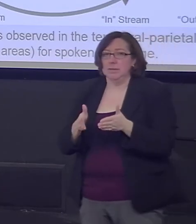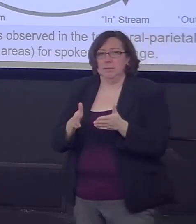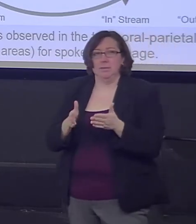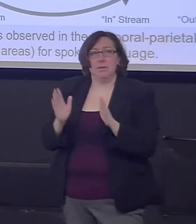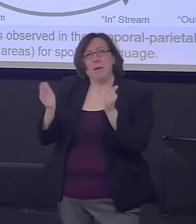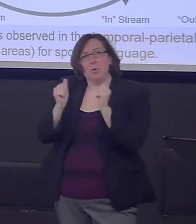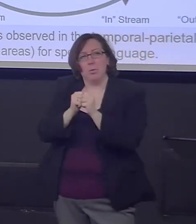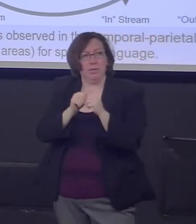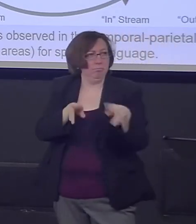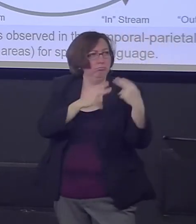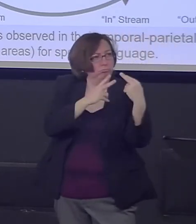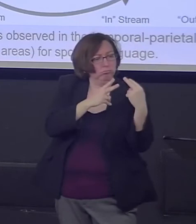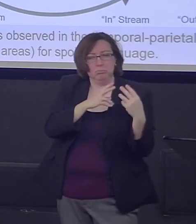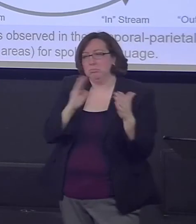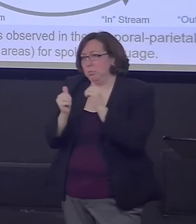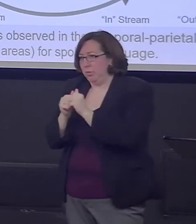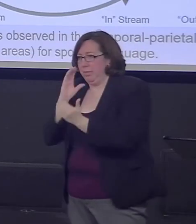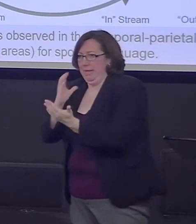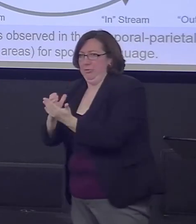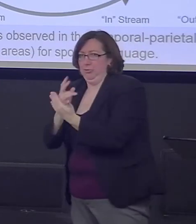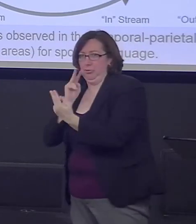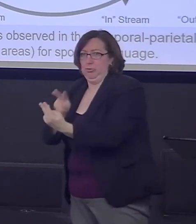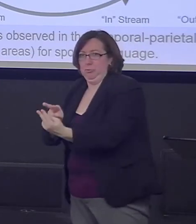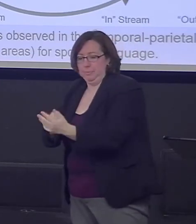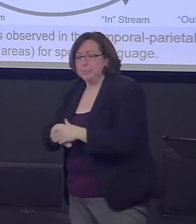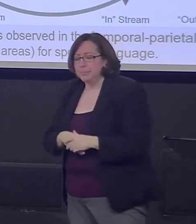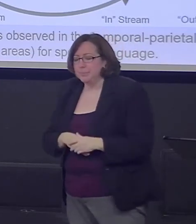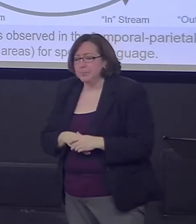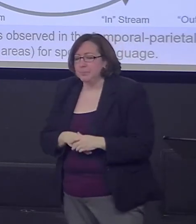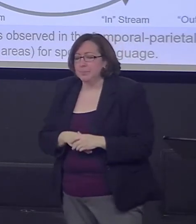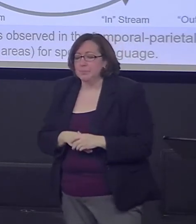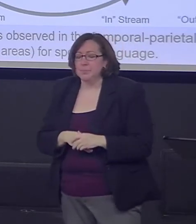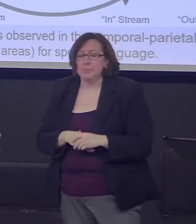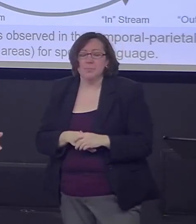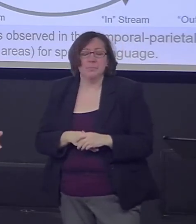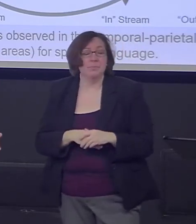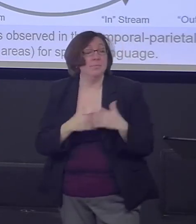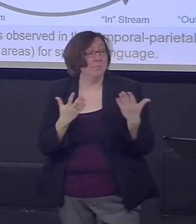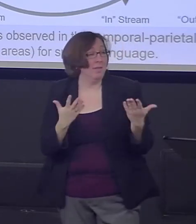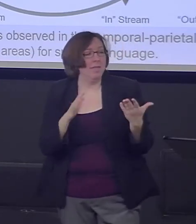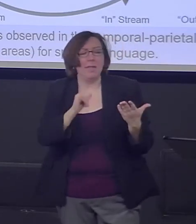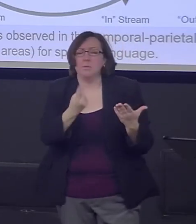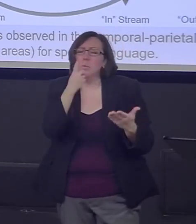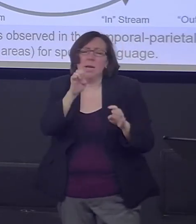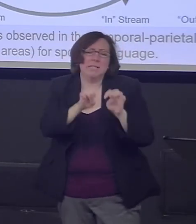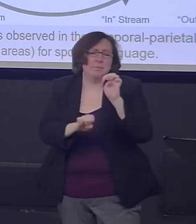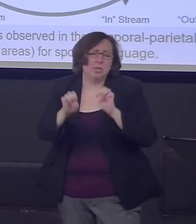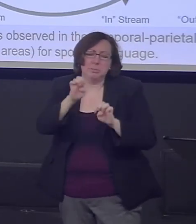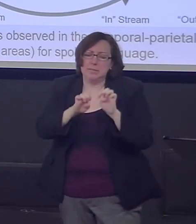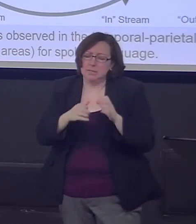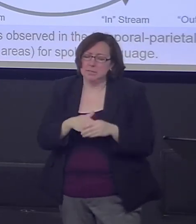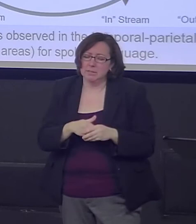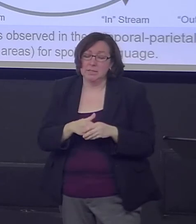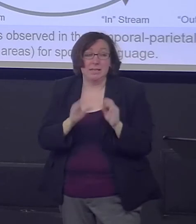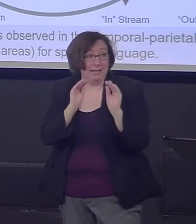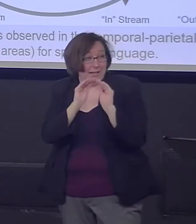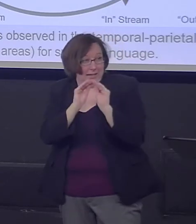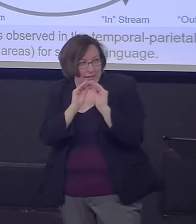Now, this is one experiment, and clearly there are many, many ways that this should be approached